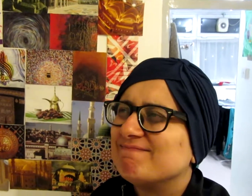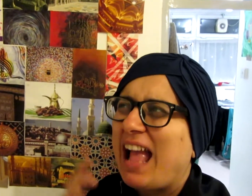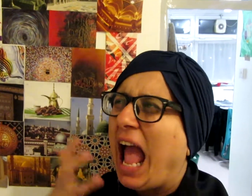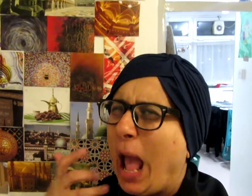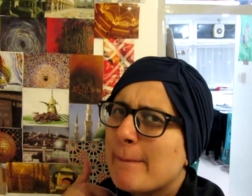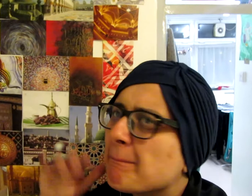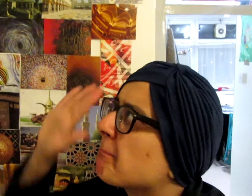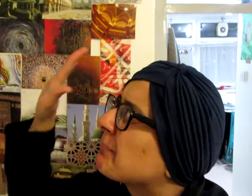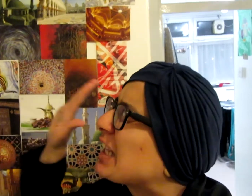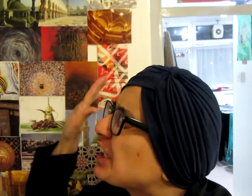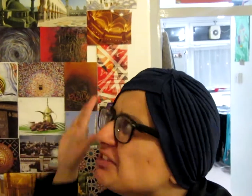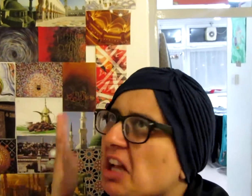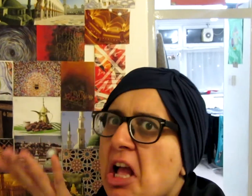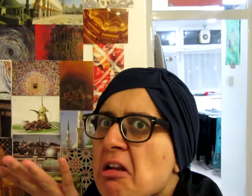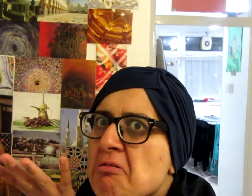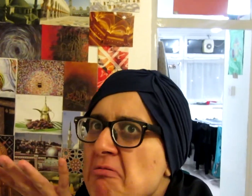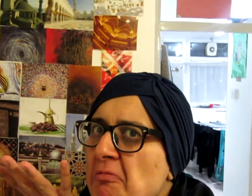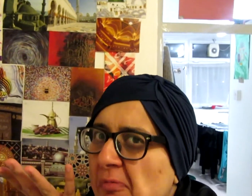How the pictures on the wall?